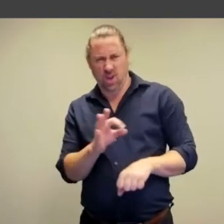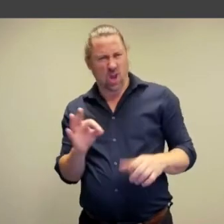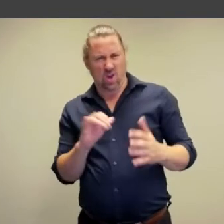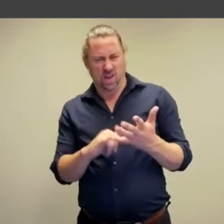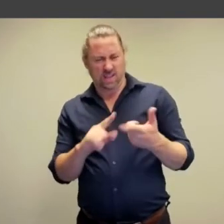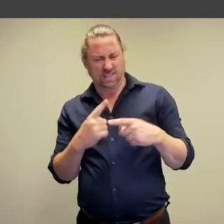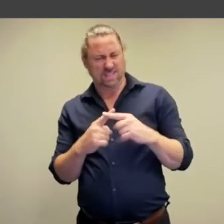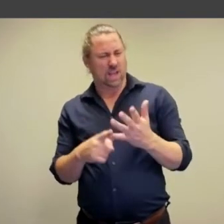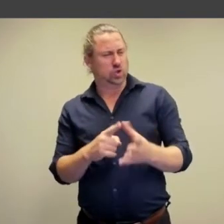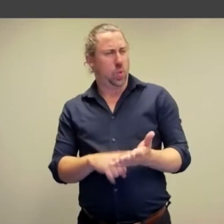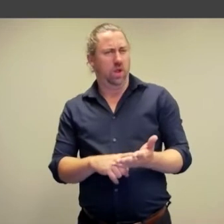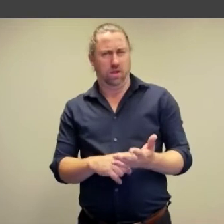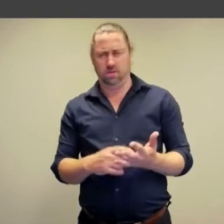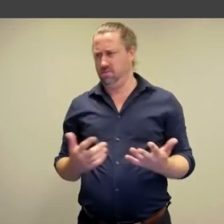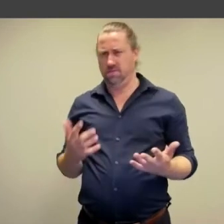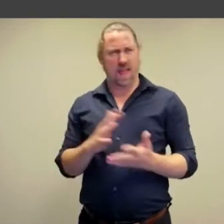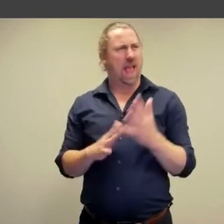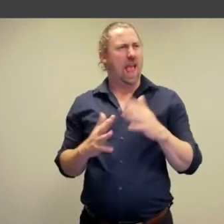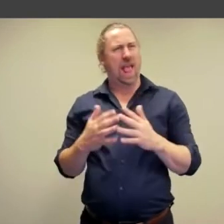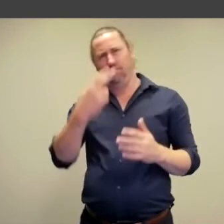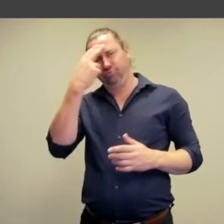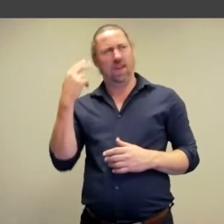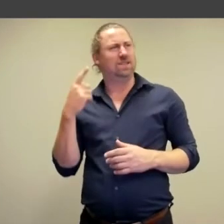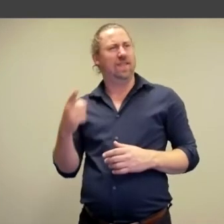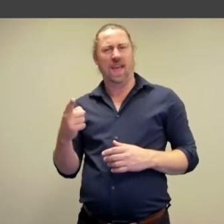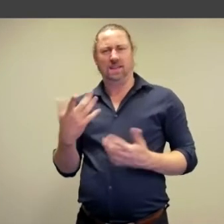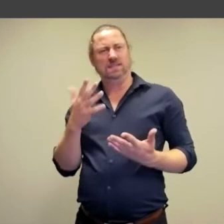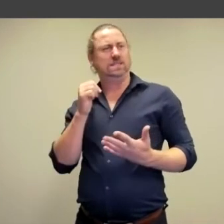so how did this happen? Well I’m going to